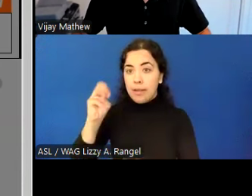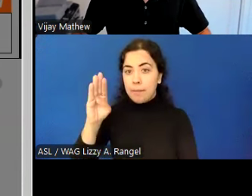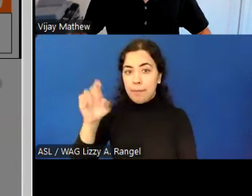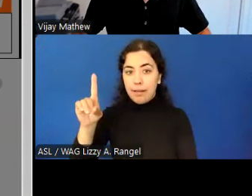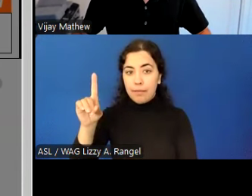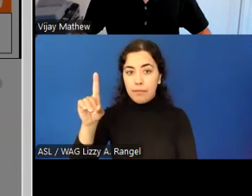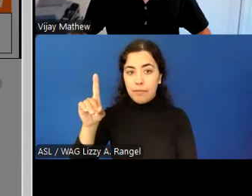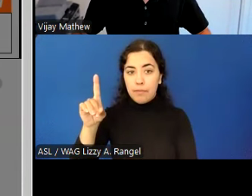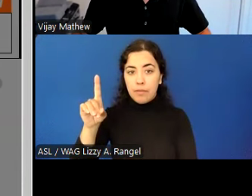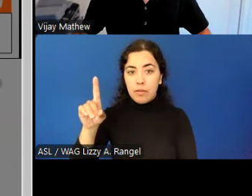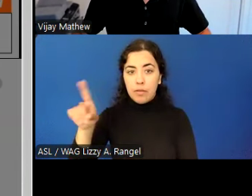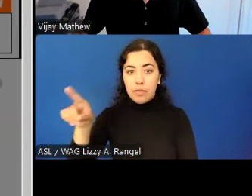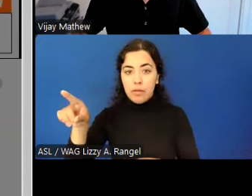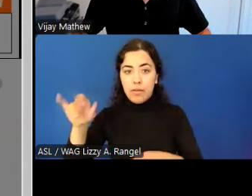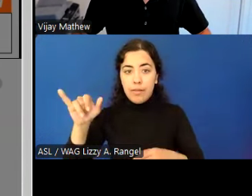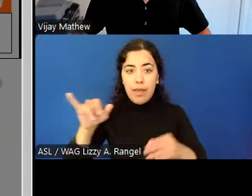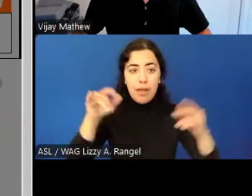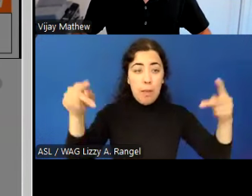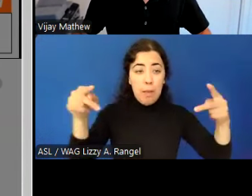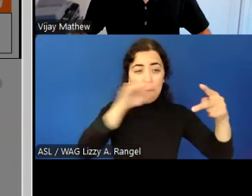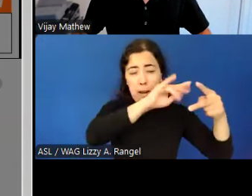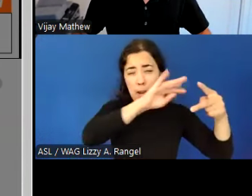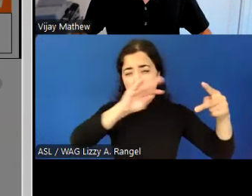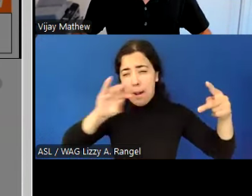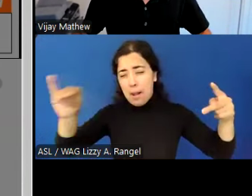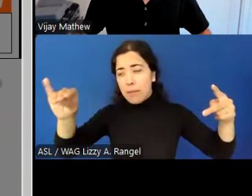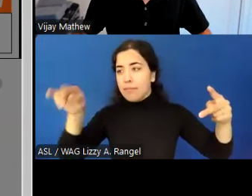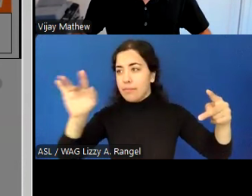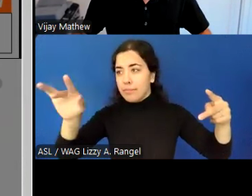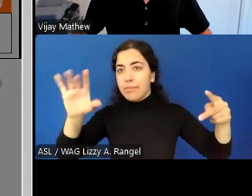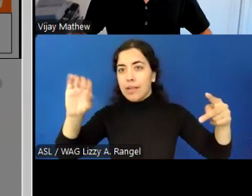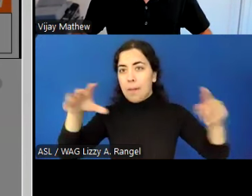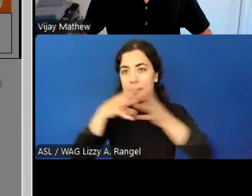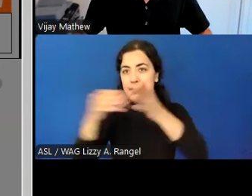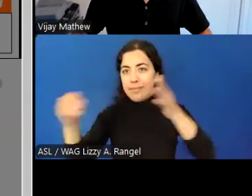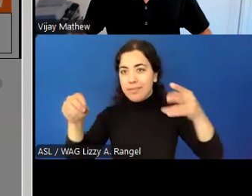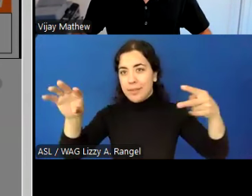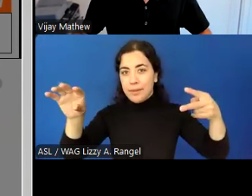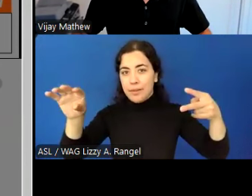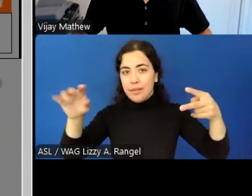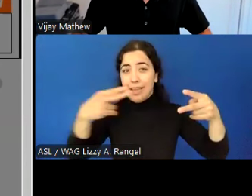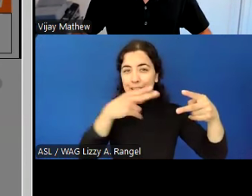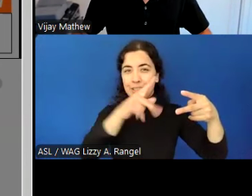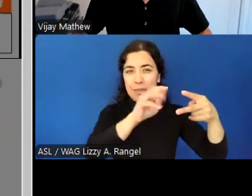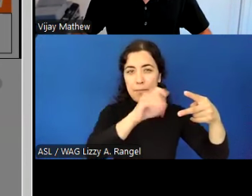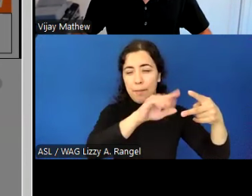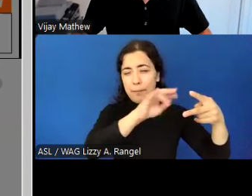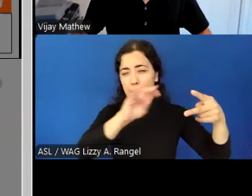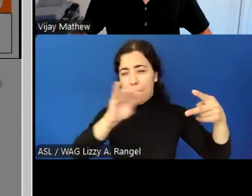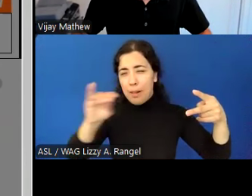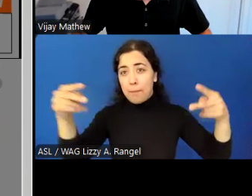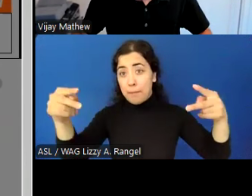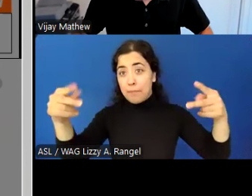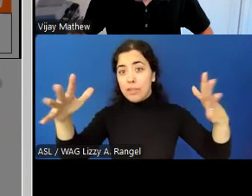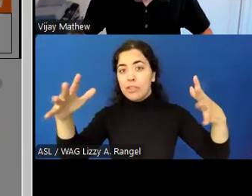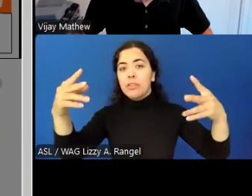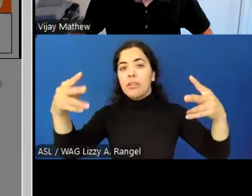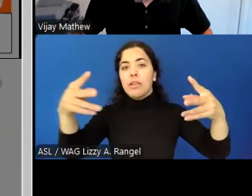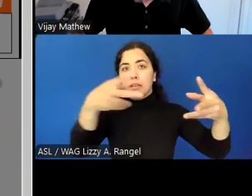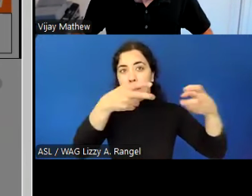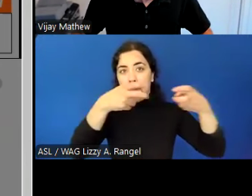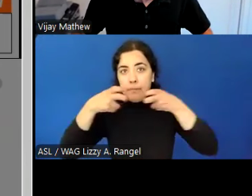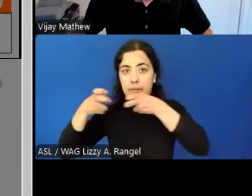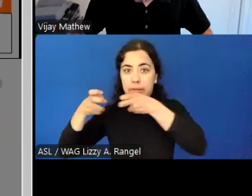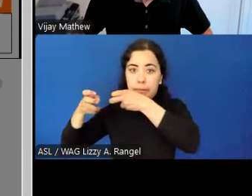I'm going to copy the embed code. It's HTML code. And I will put that into